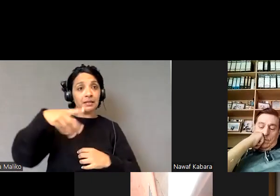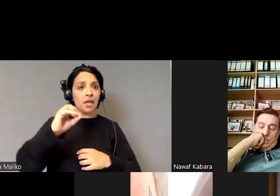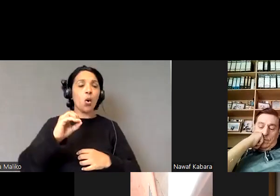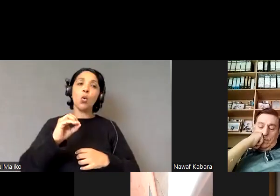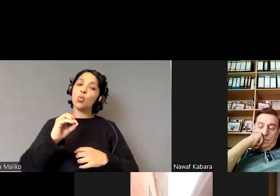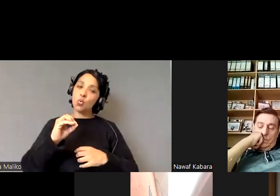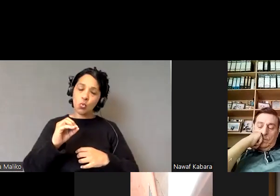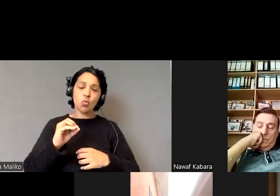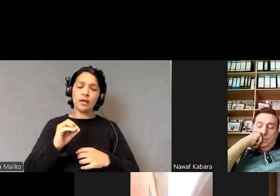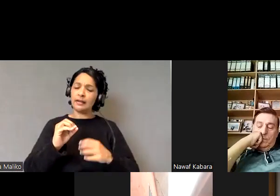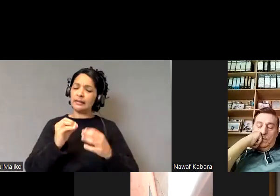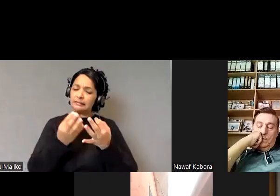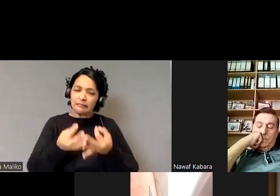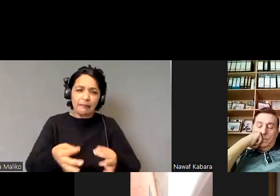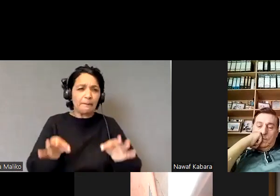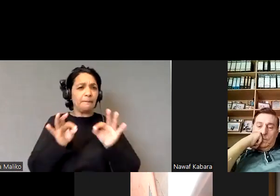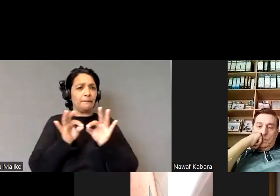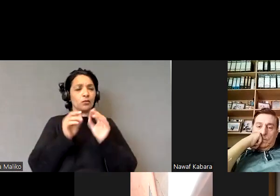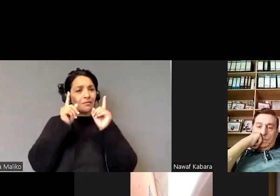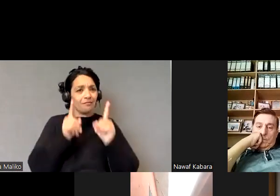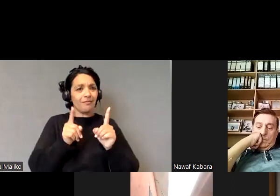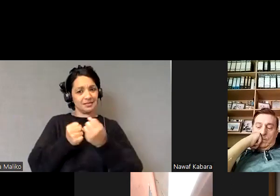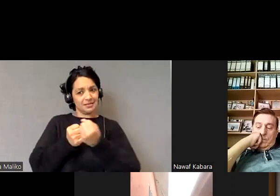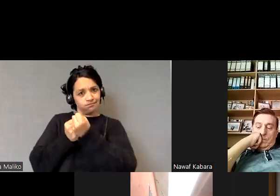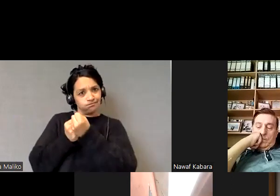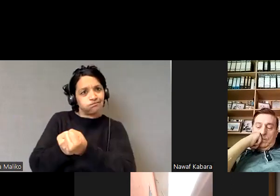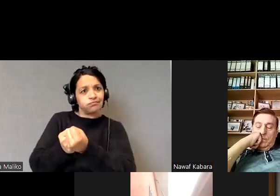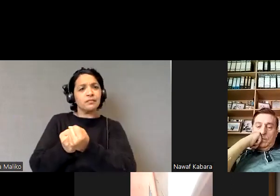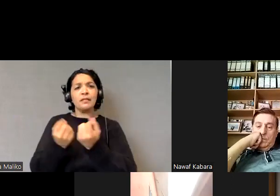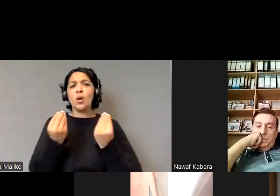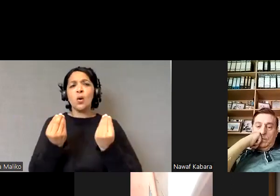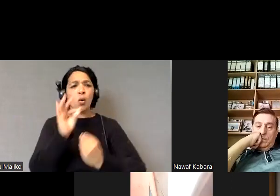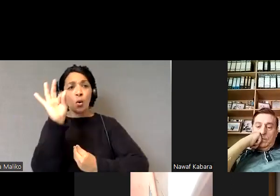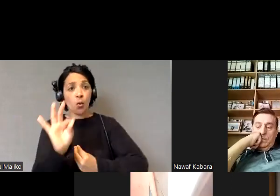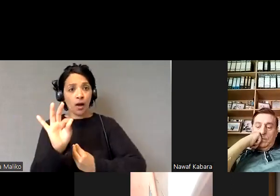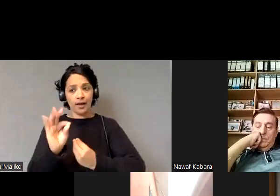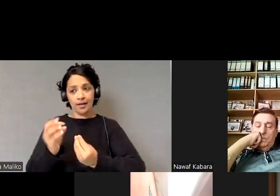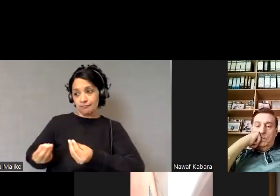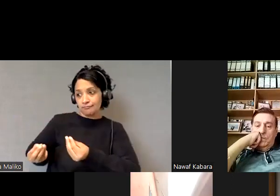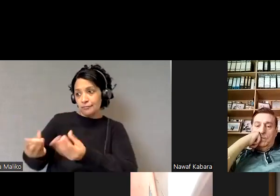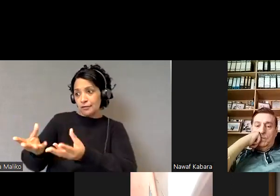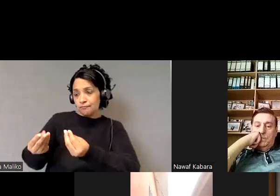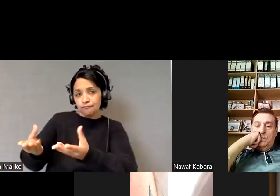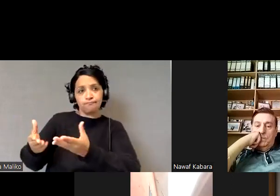persons with disabilities during the war with evacuations, access to information, accommodation,